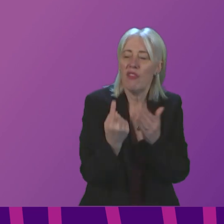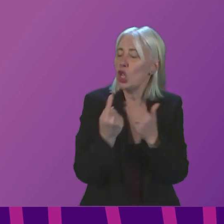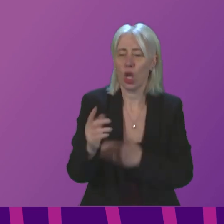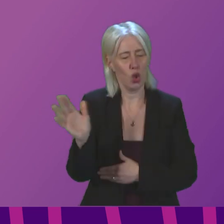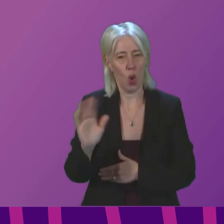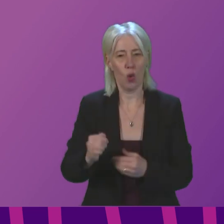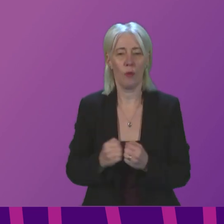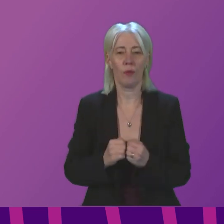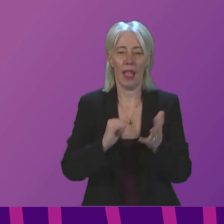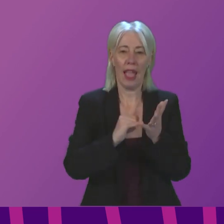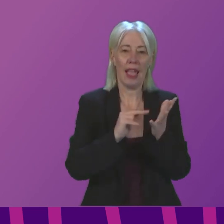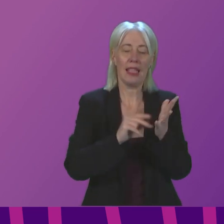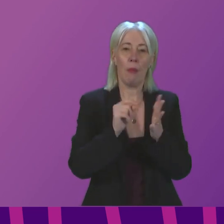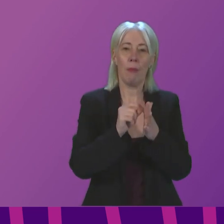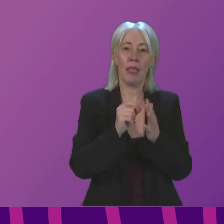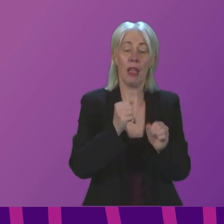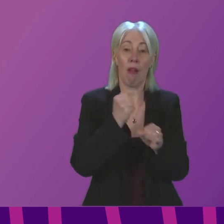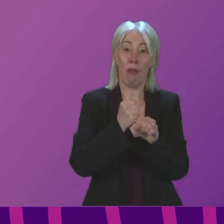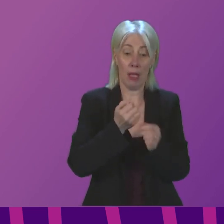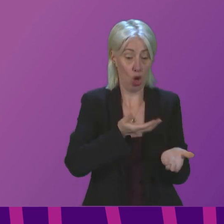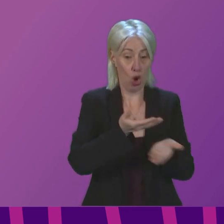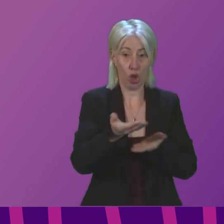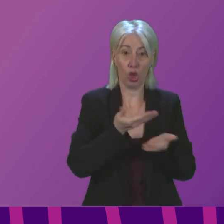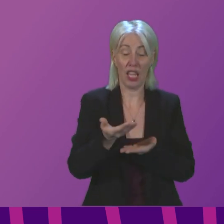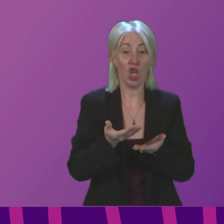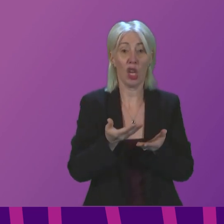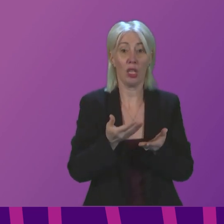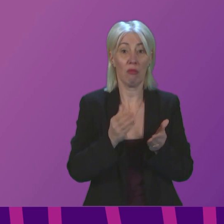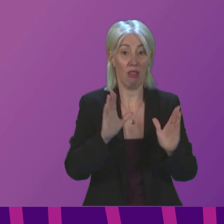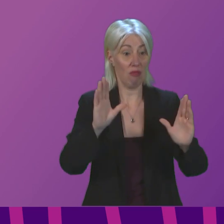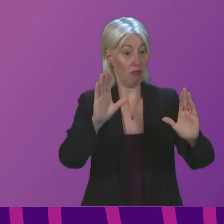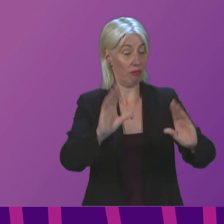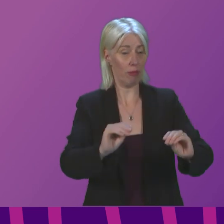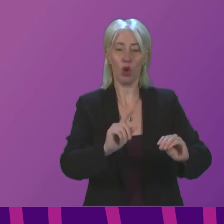The SNP Government consultation does not stop there, however. It also proposes automatically